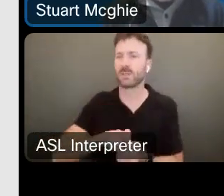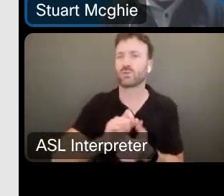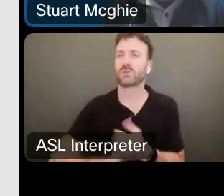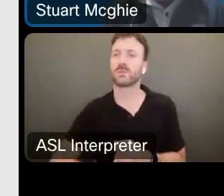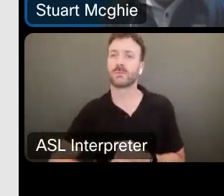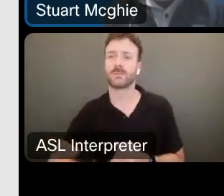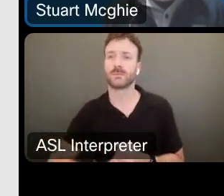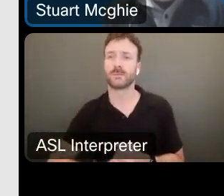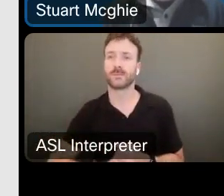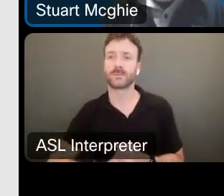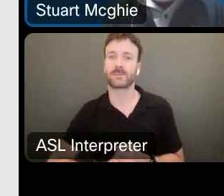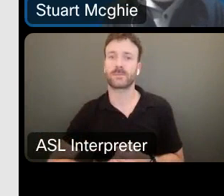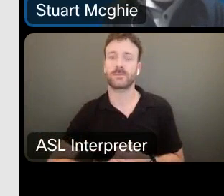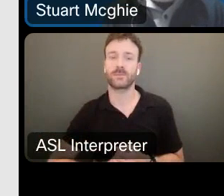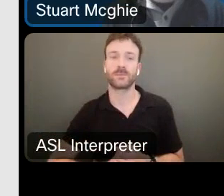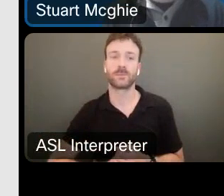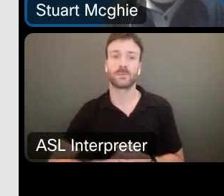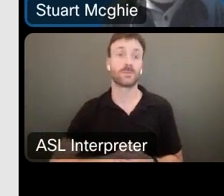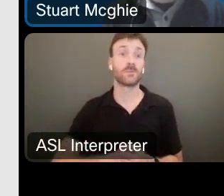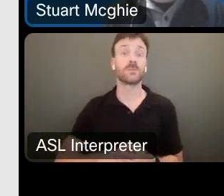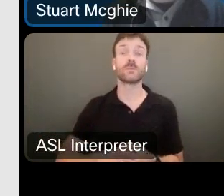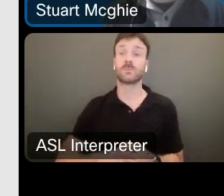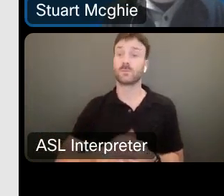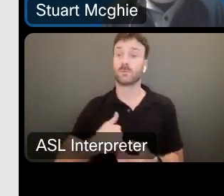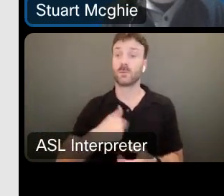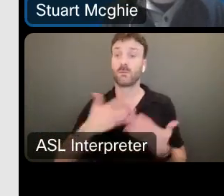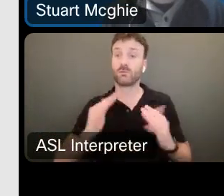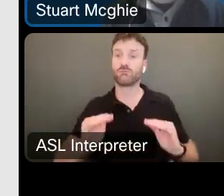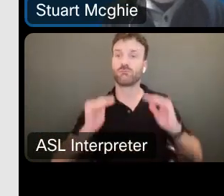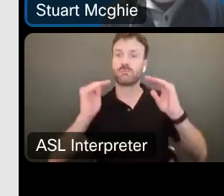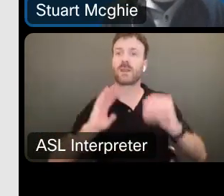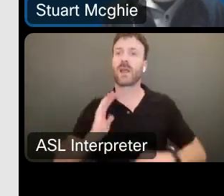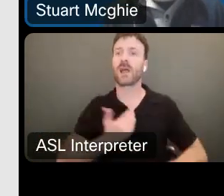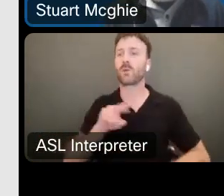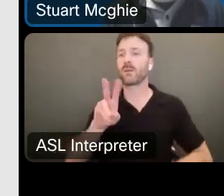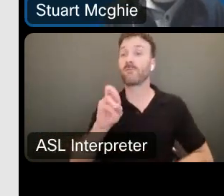We've also had the ability to enhance our vendor evaluations and they've been updated